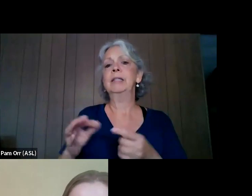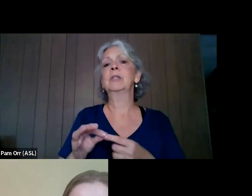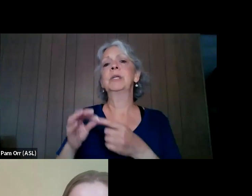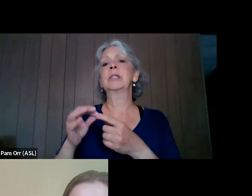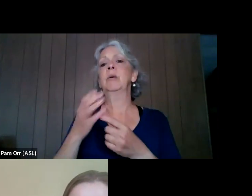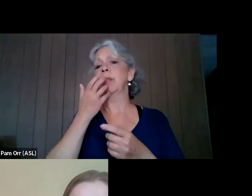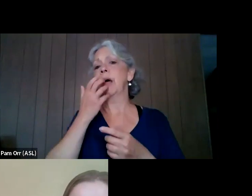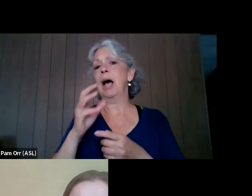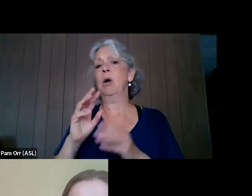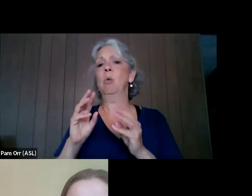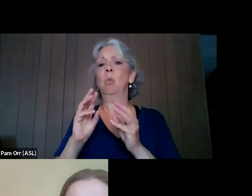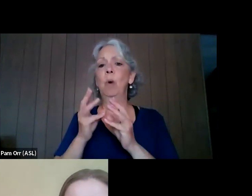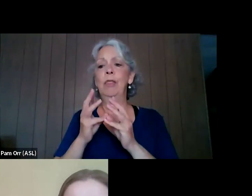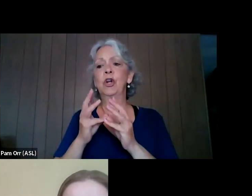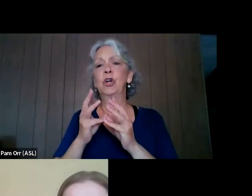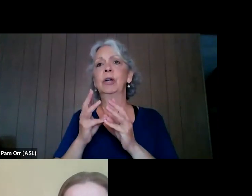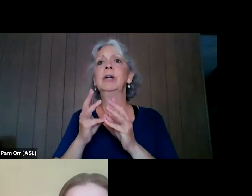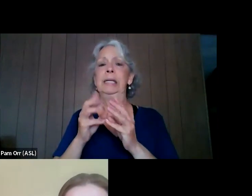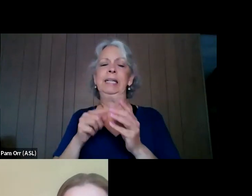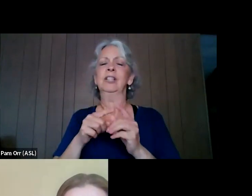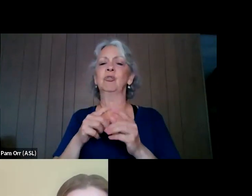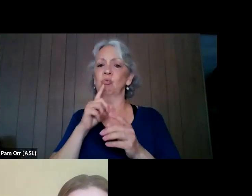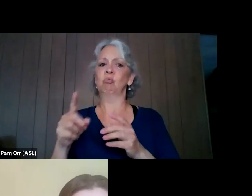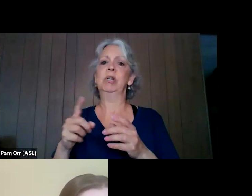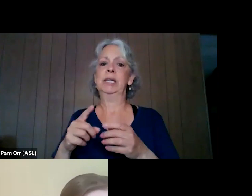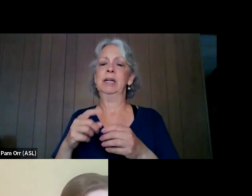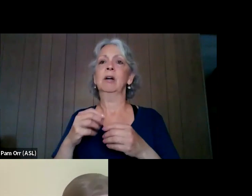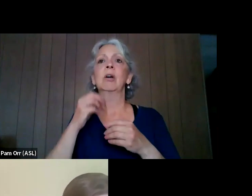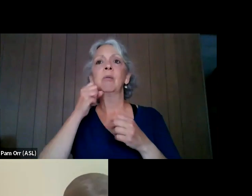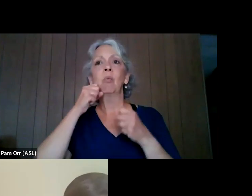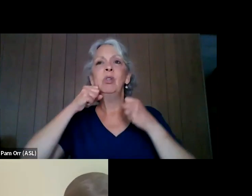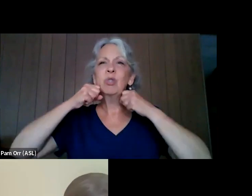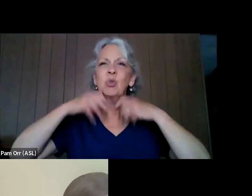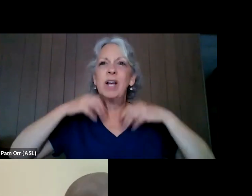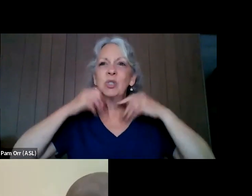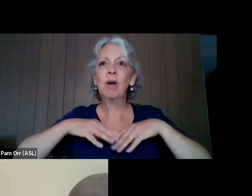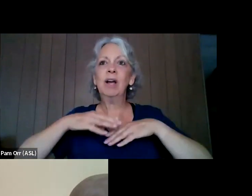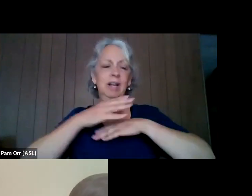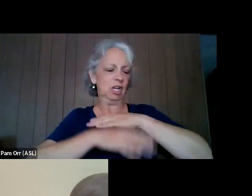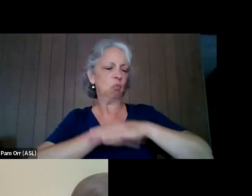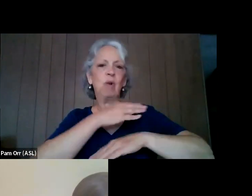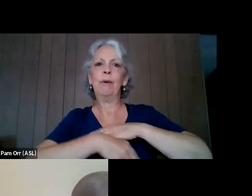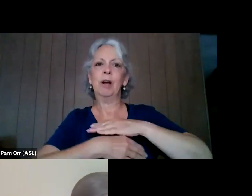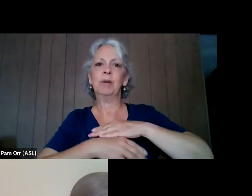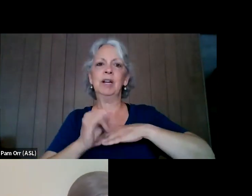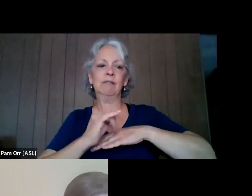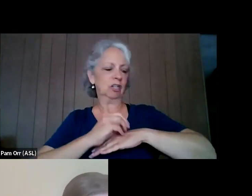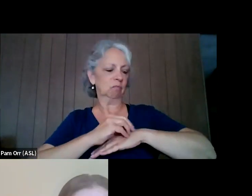The hot weather is very rough on wounds because you sweat, and then you have it wrapped up, and that infection spreads with it,